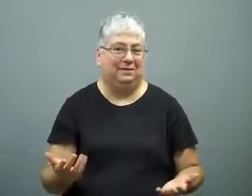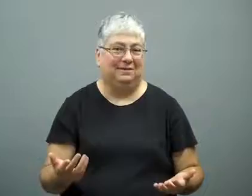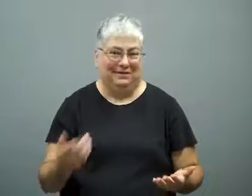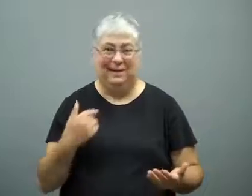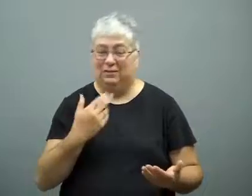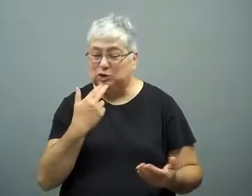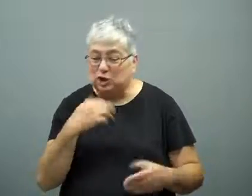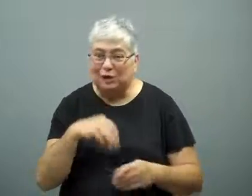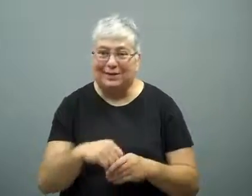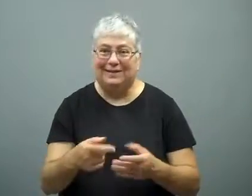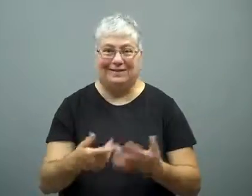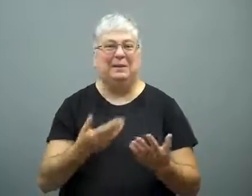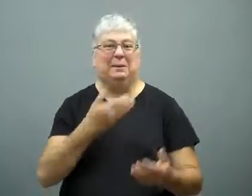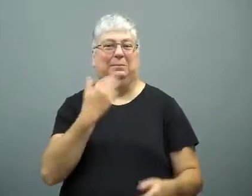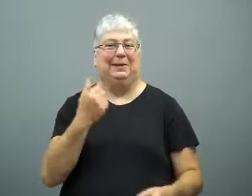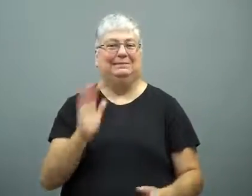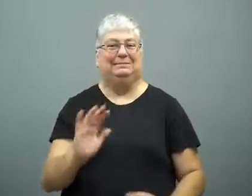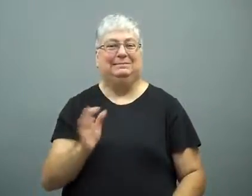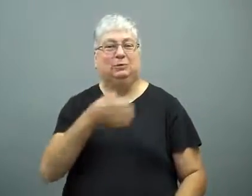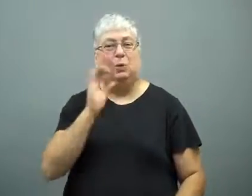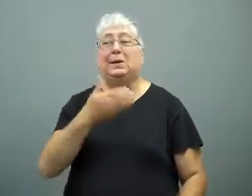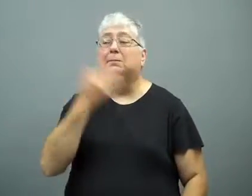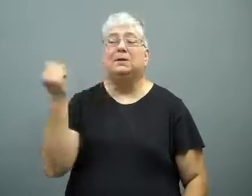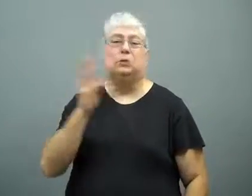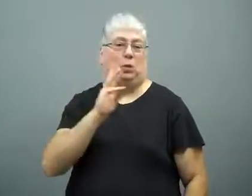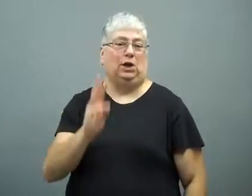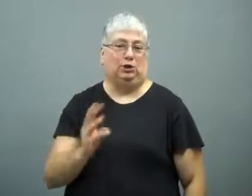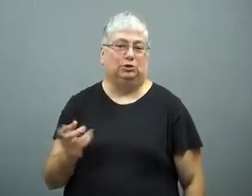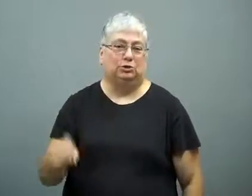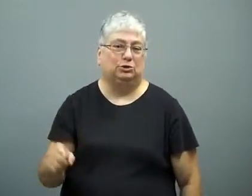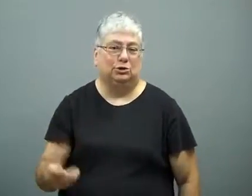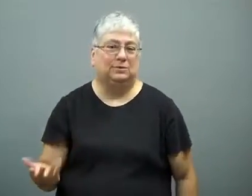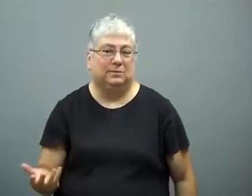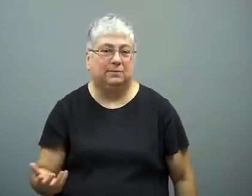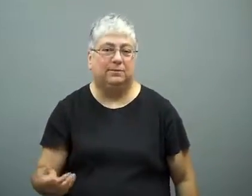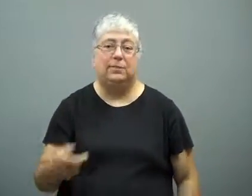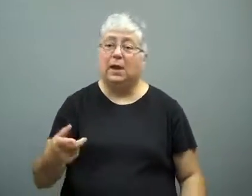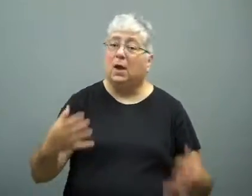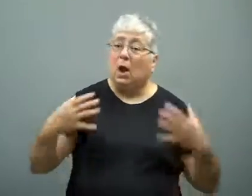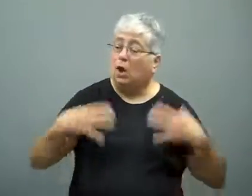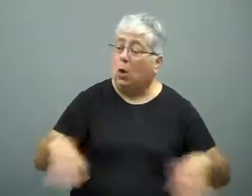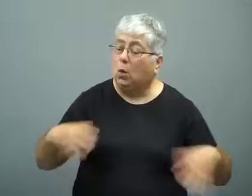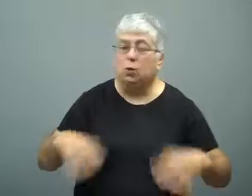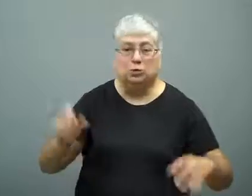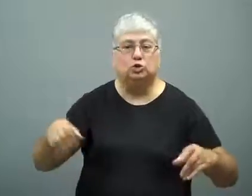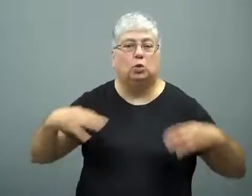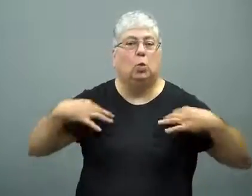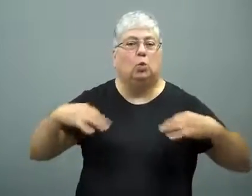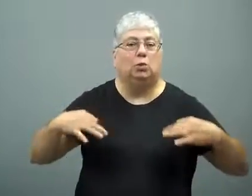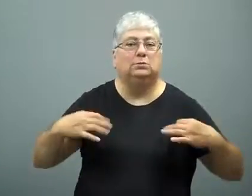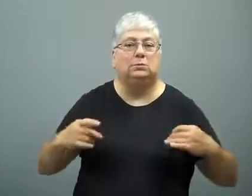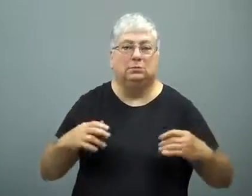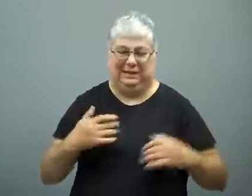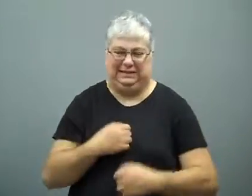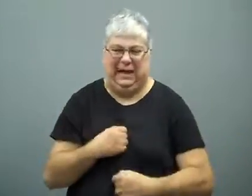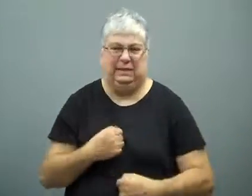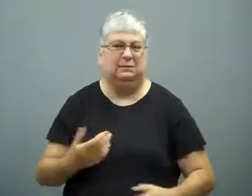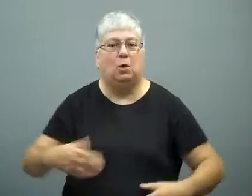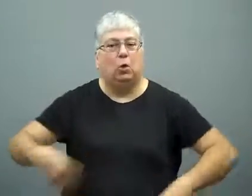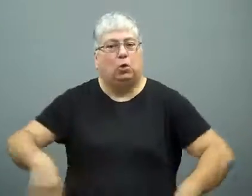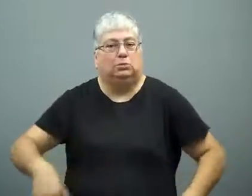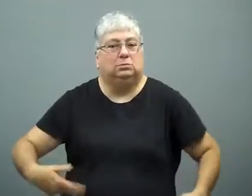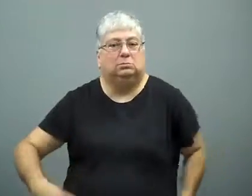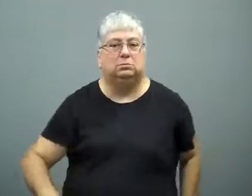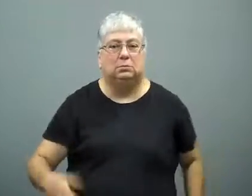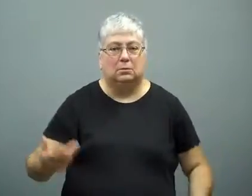They also have sugar, so the best drink is water.